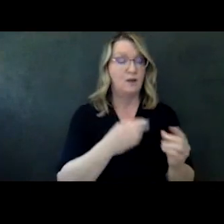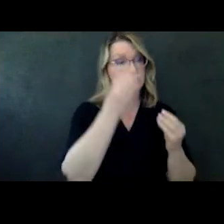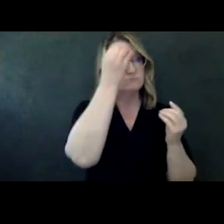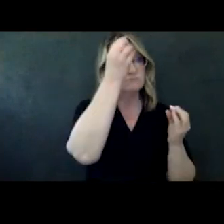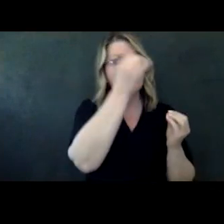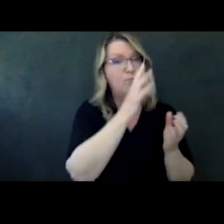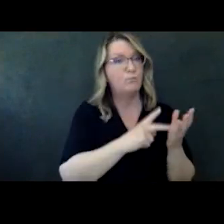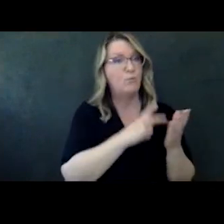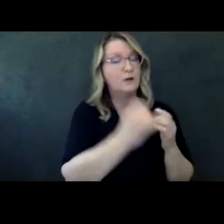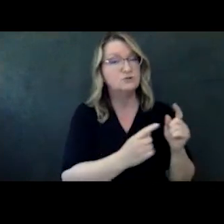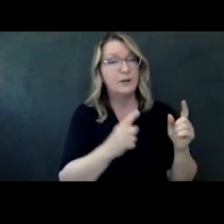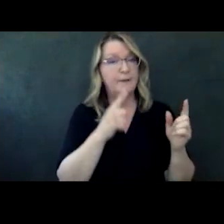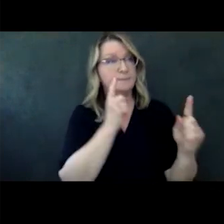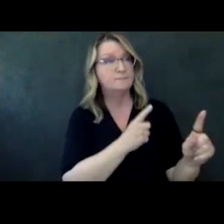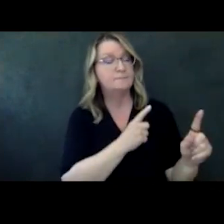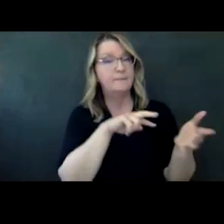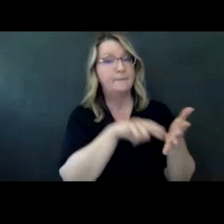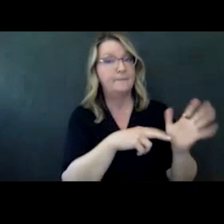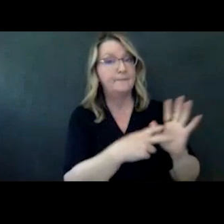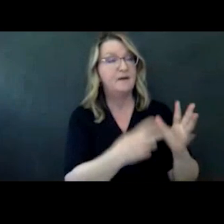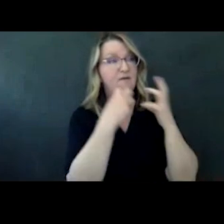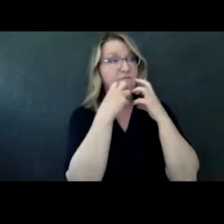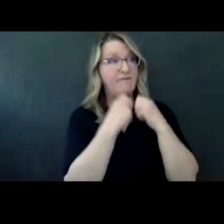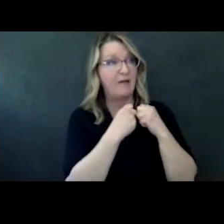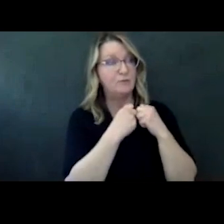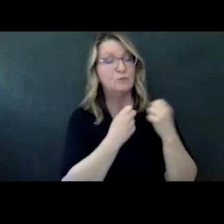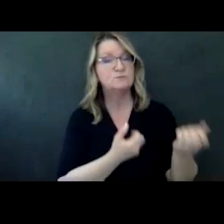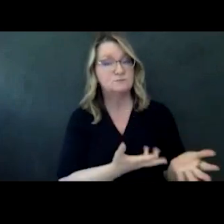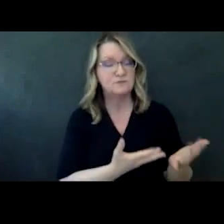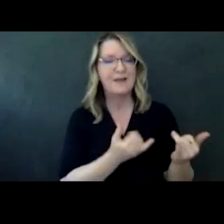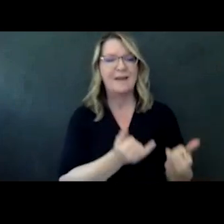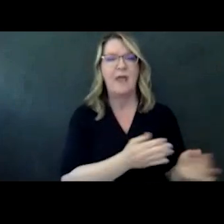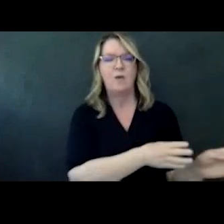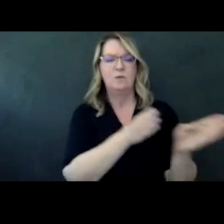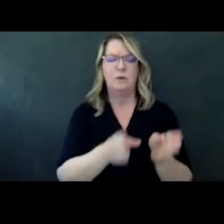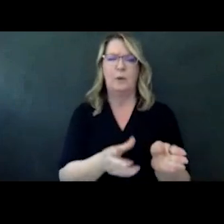core values, and mission, let's dive into our audience, what defines them and what